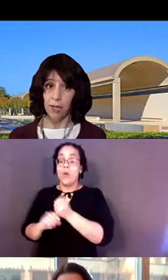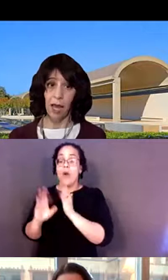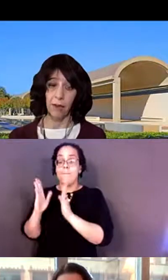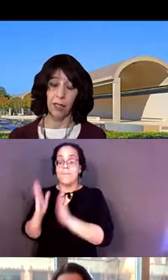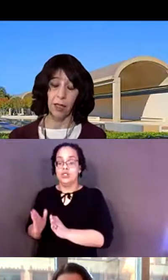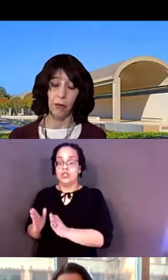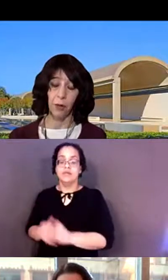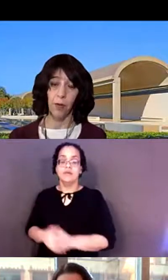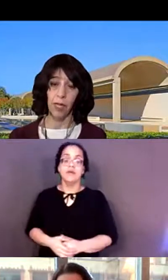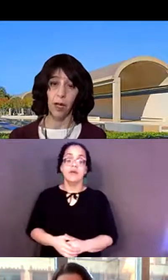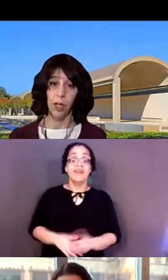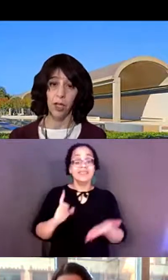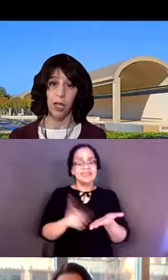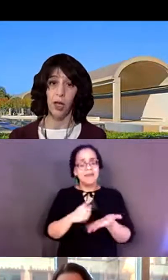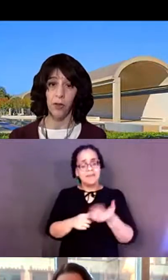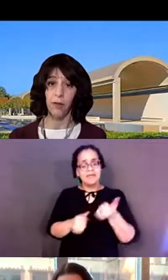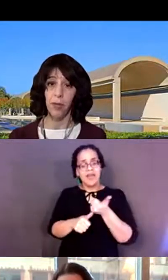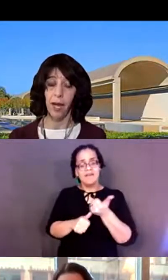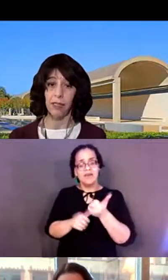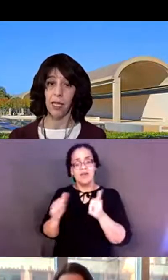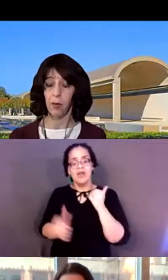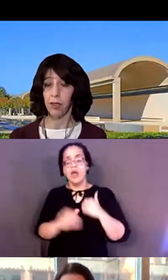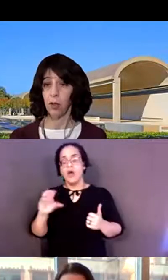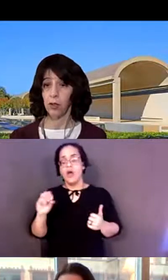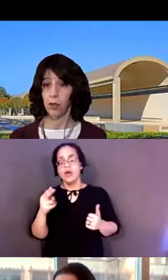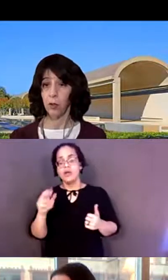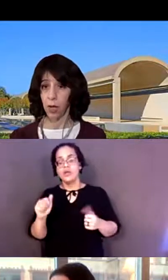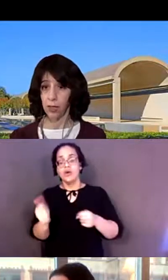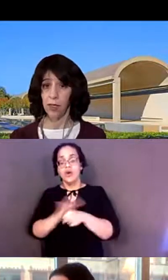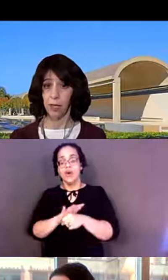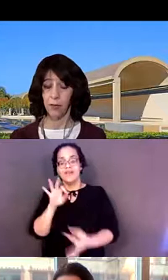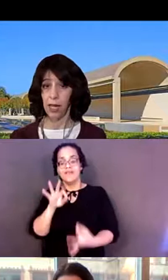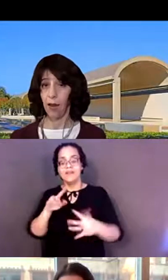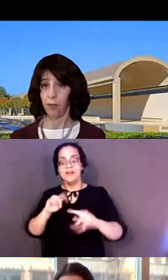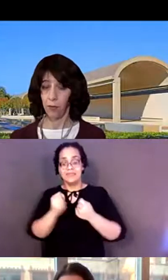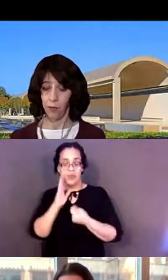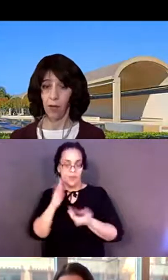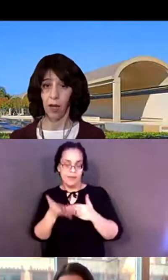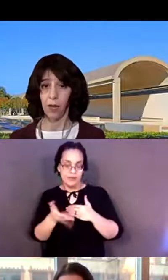an advocate from the OHA COVID Feedback